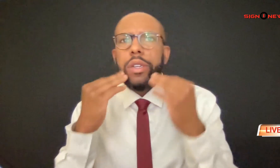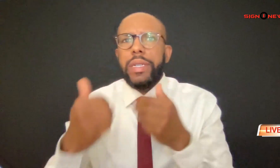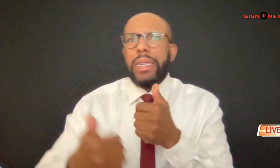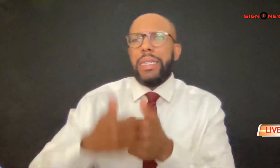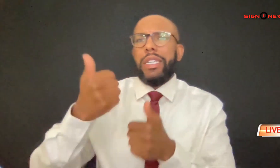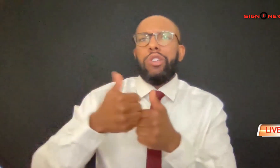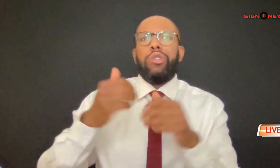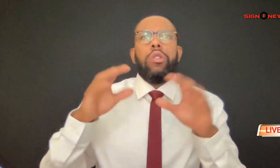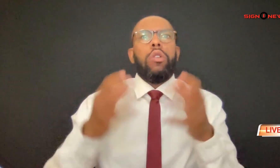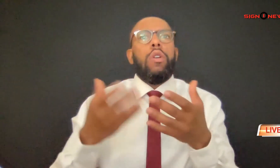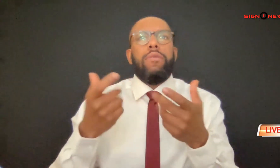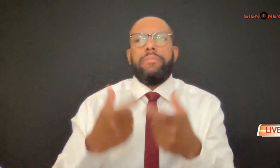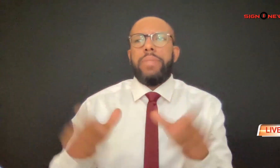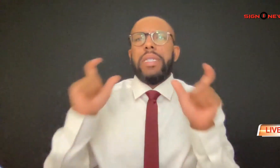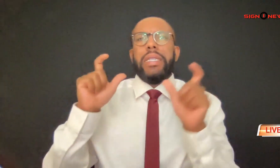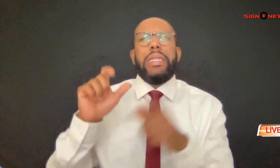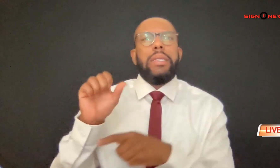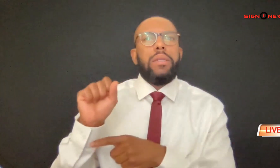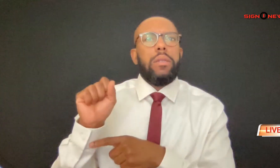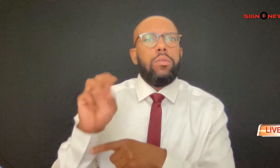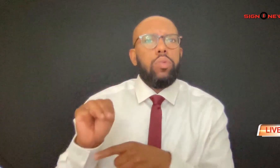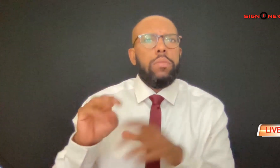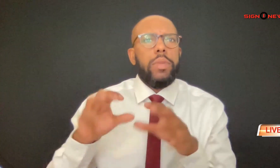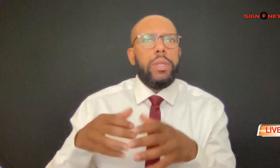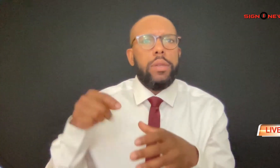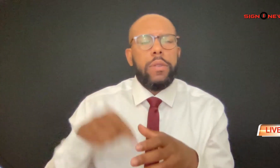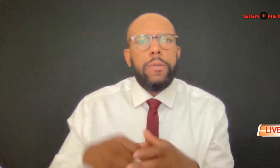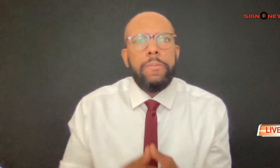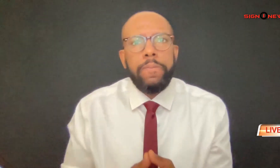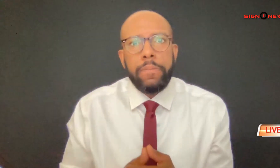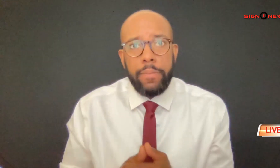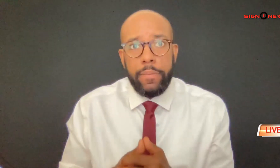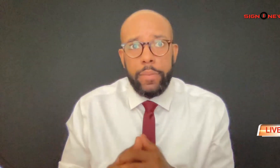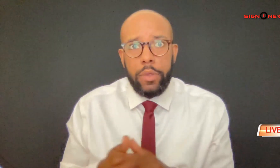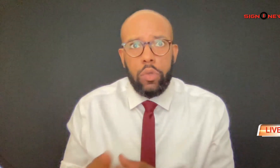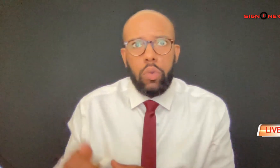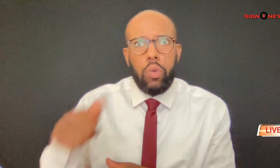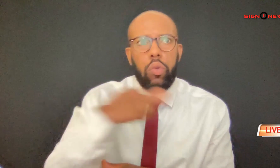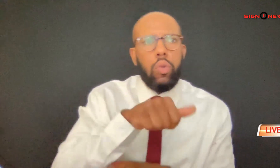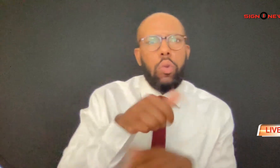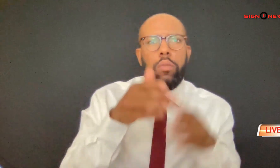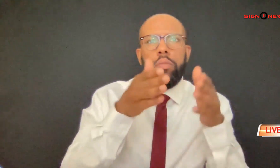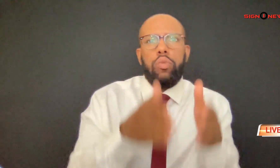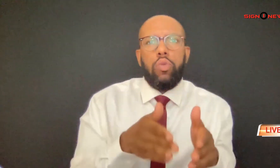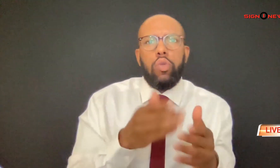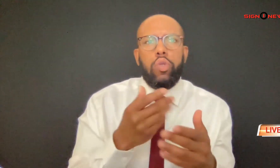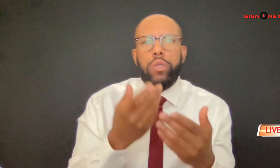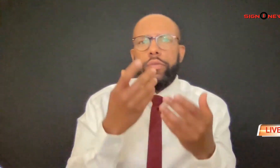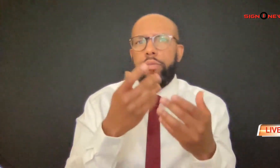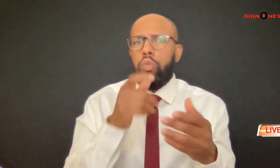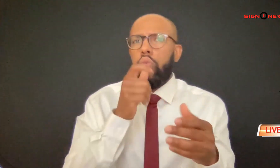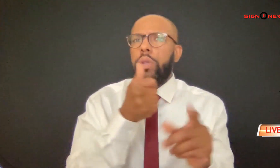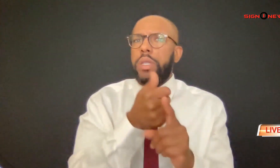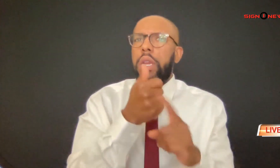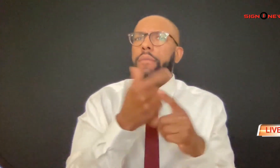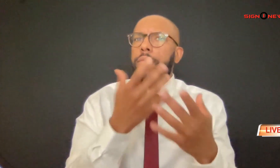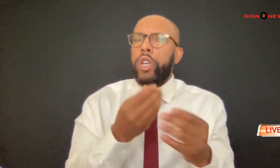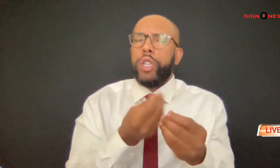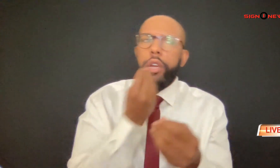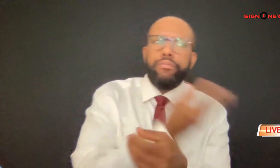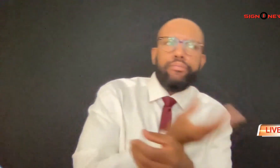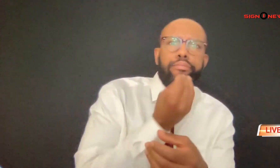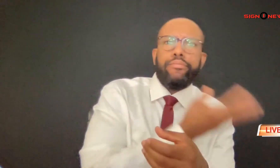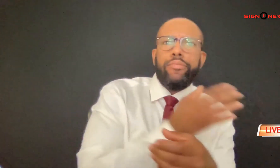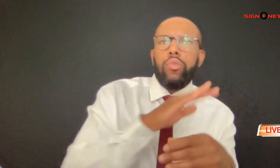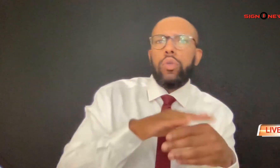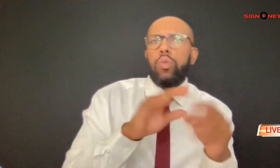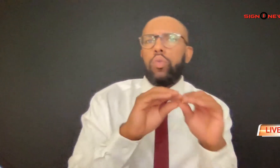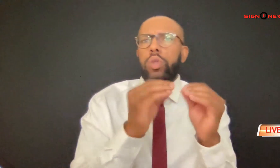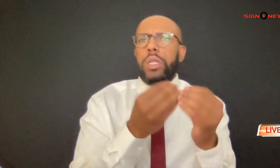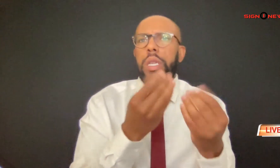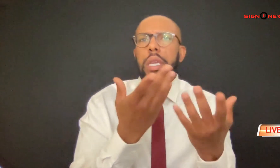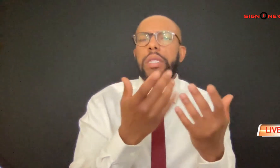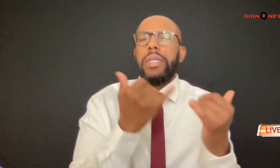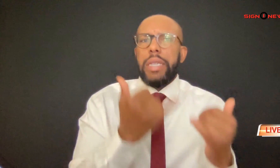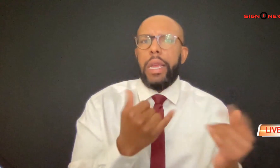social media giant posed now another social media whistleblower is